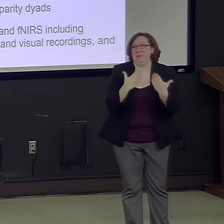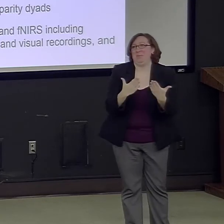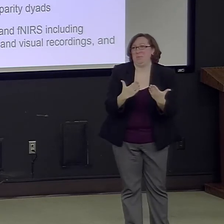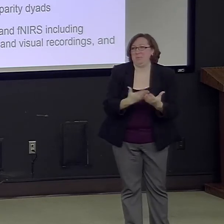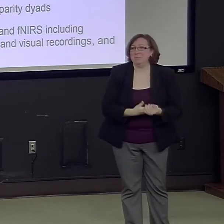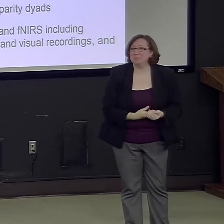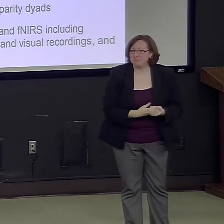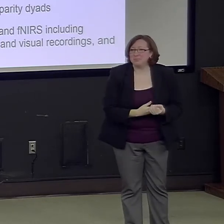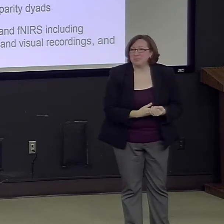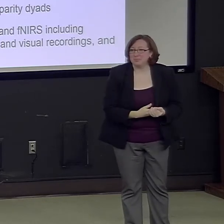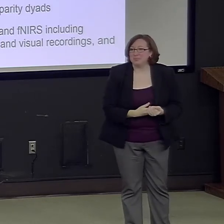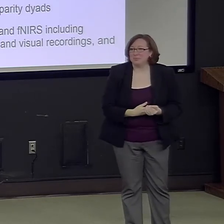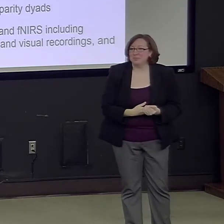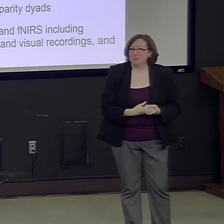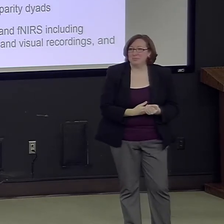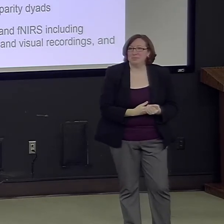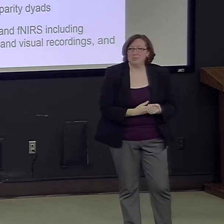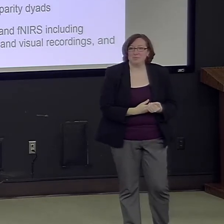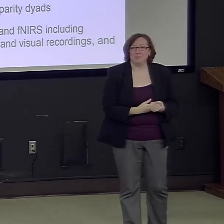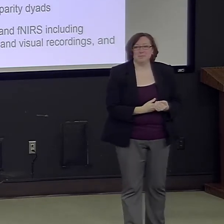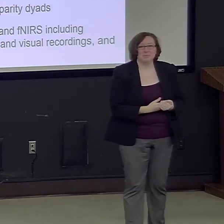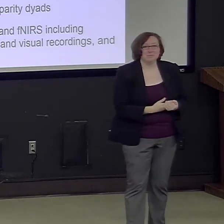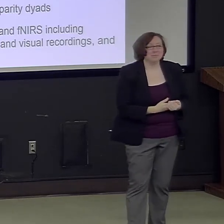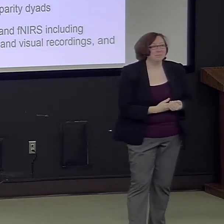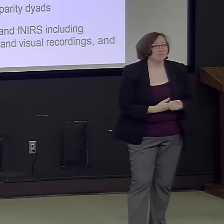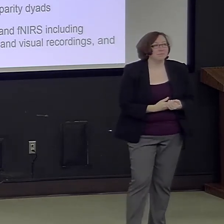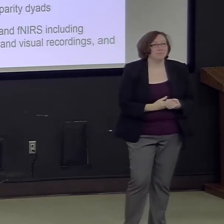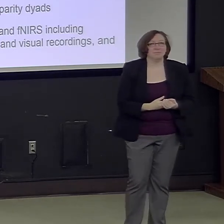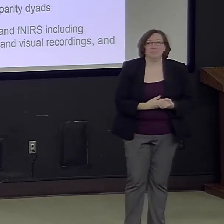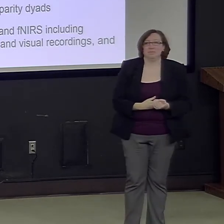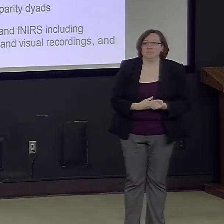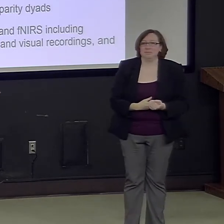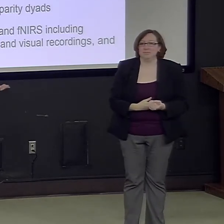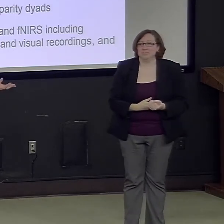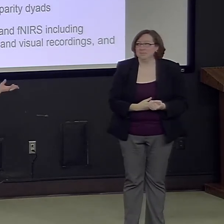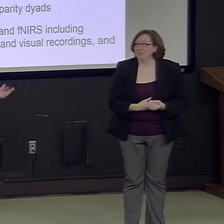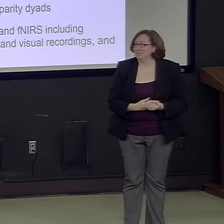(audience applauds) Thank you.